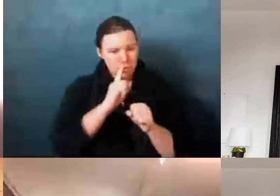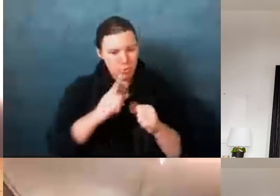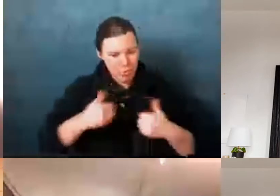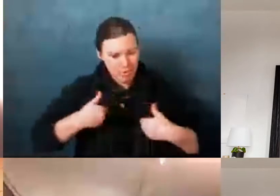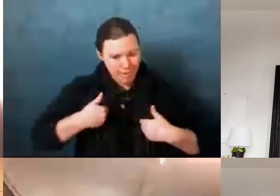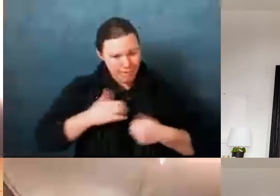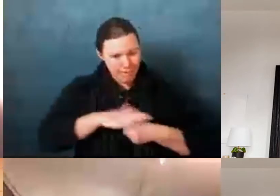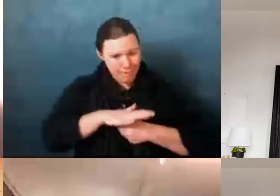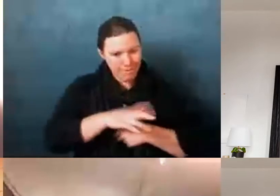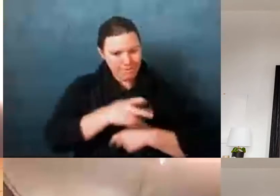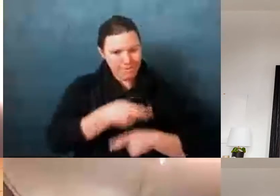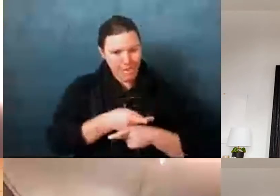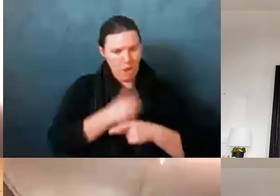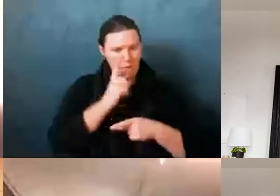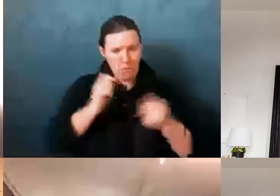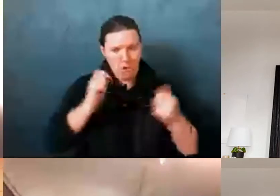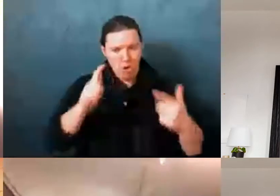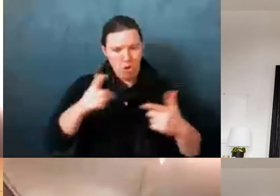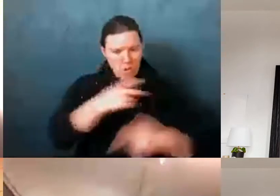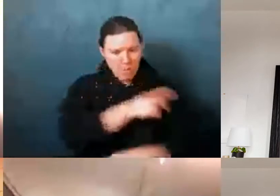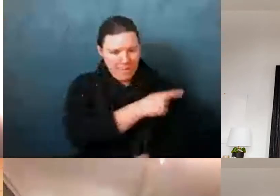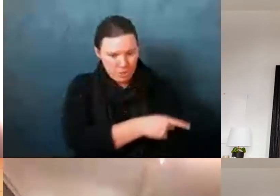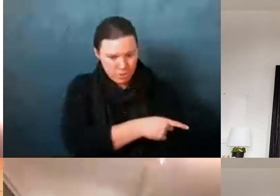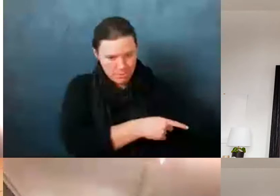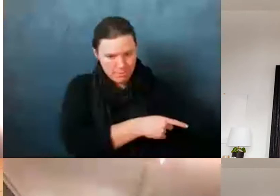so that we can move forward. Thank you for your time.